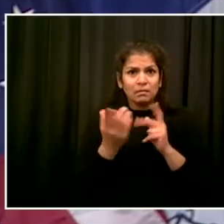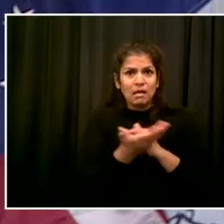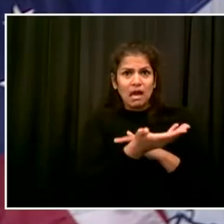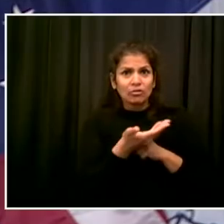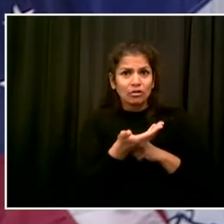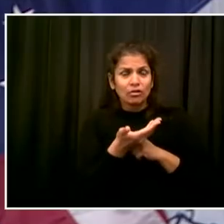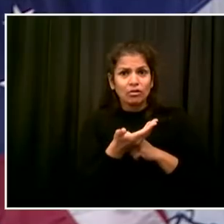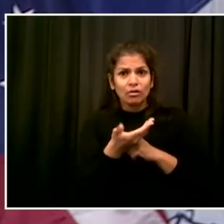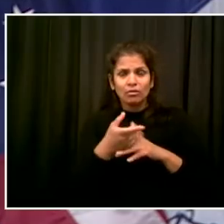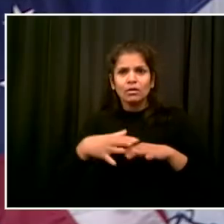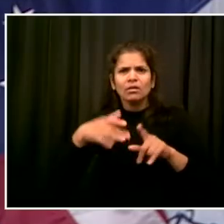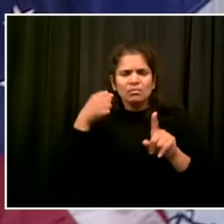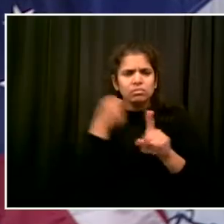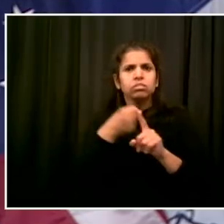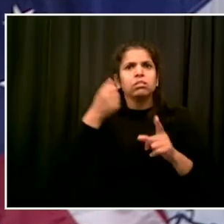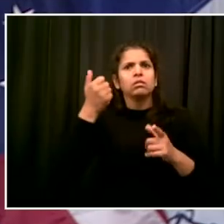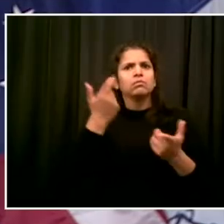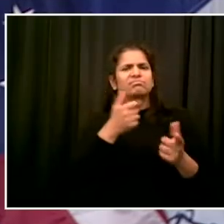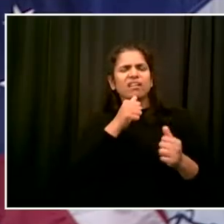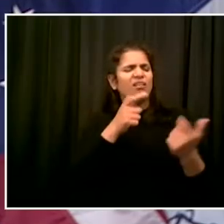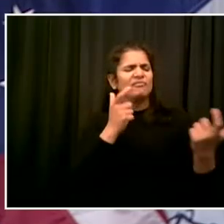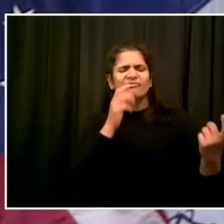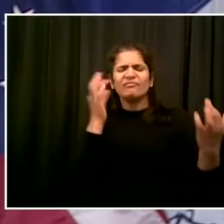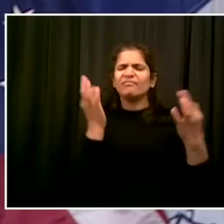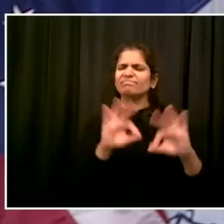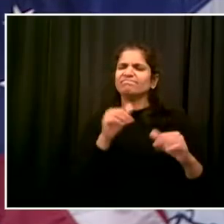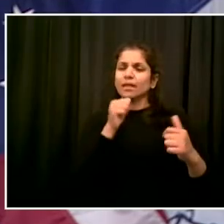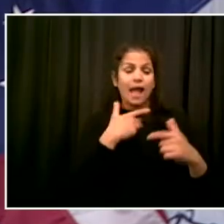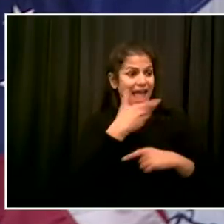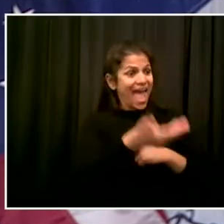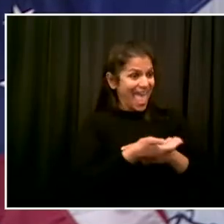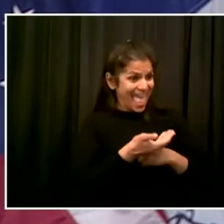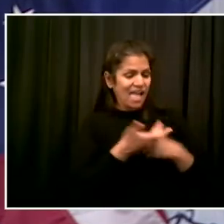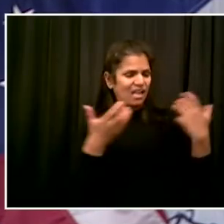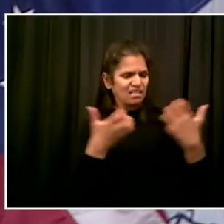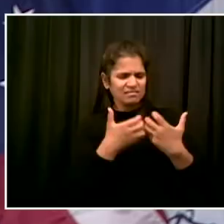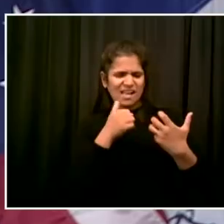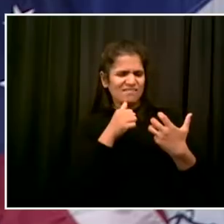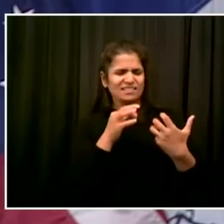OR IF THEY WON'T BE OR IF THERE'S ANY OTHER INDIVIDUAL MATTER THAT THAT